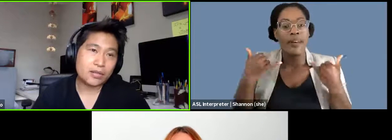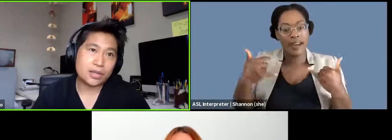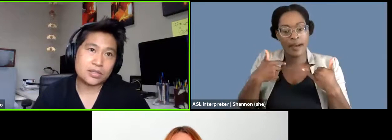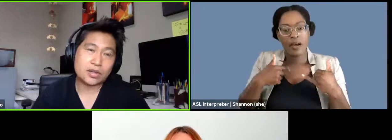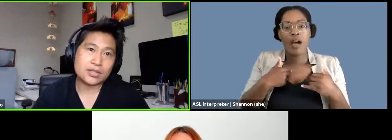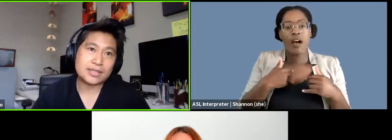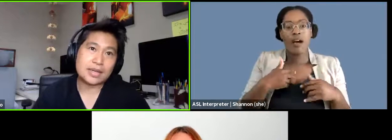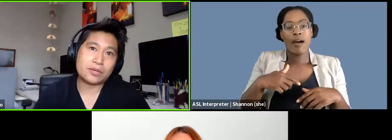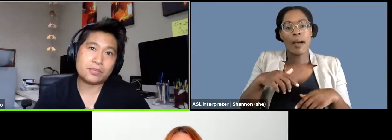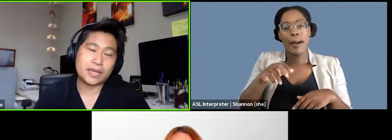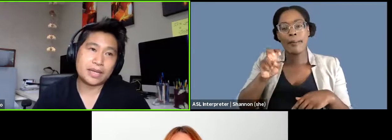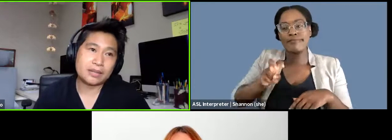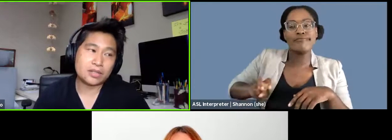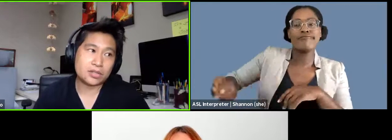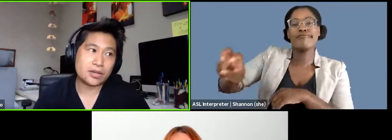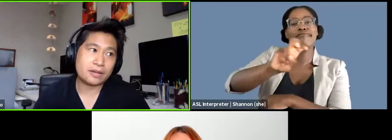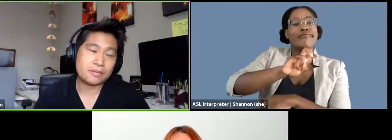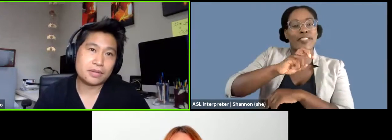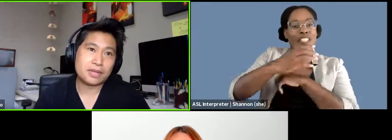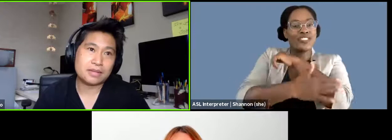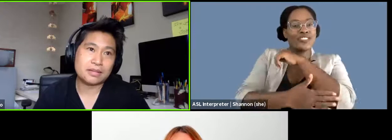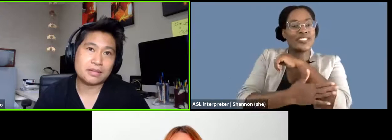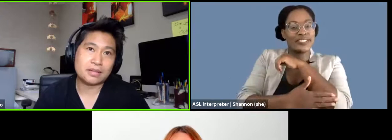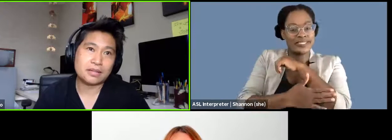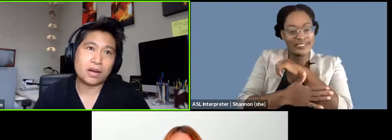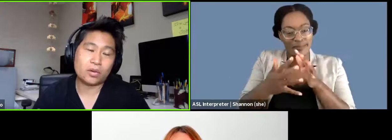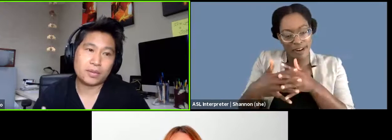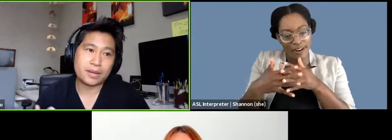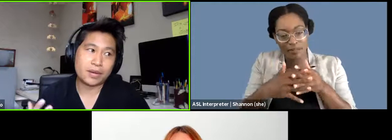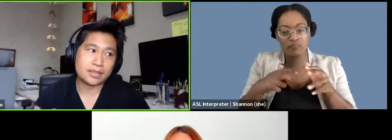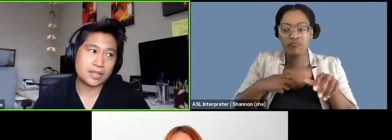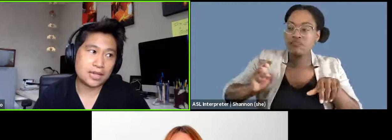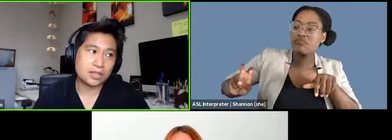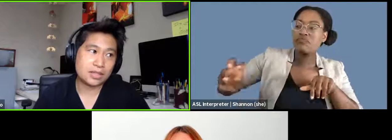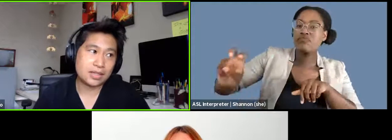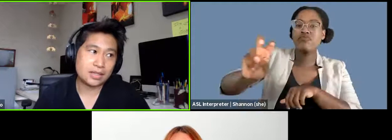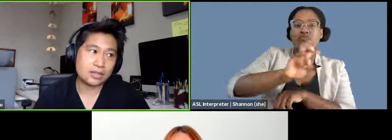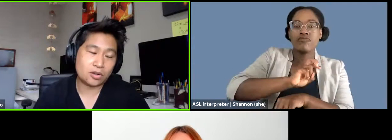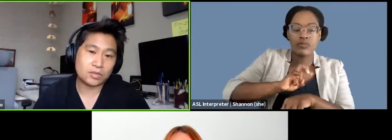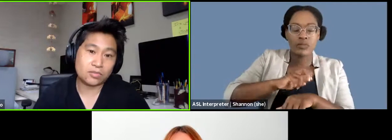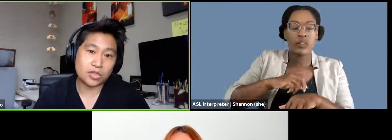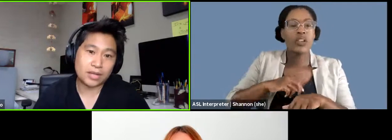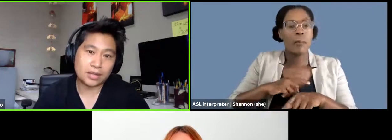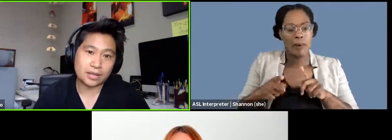of the concerns while planning the trip is not only my presentation in terms of gender